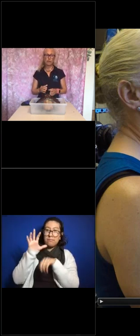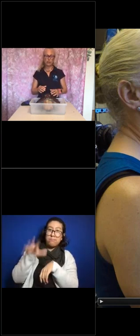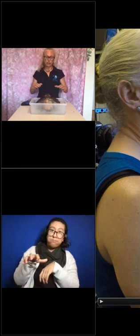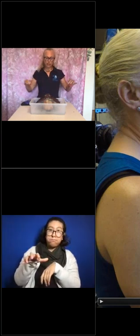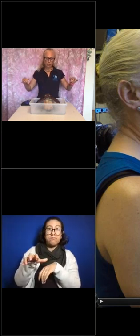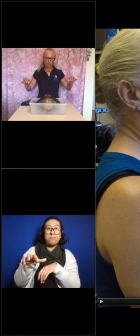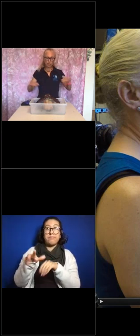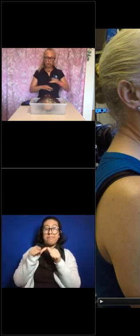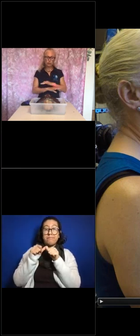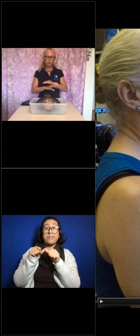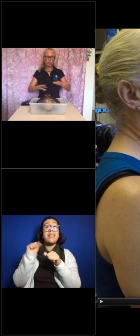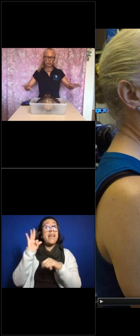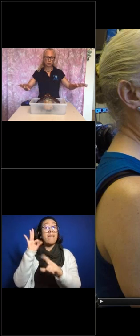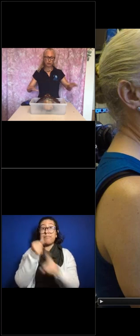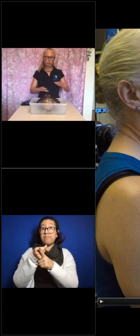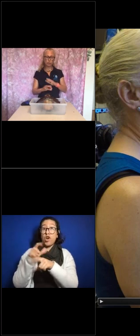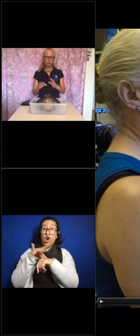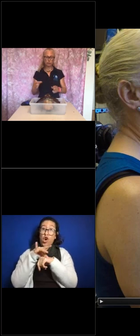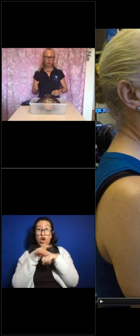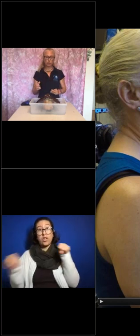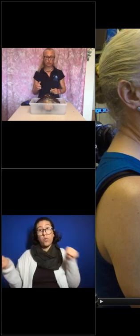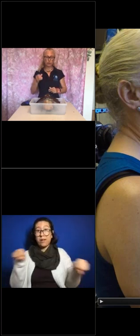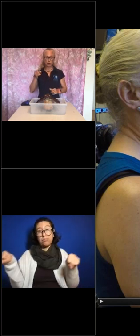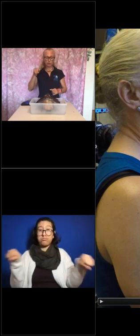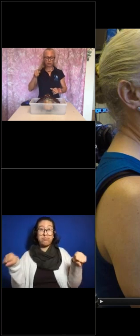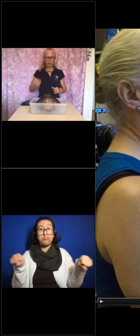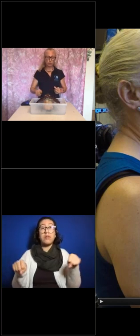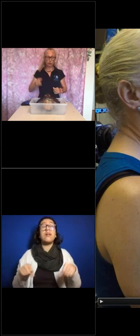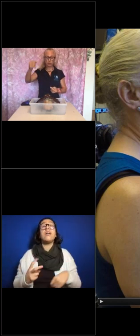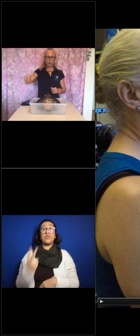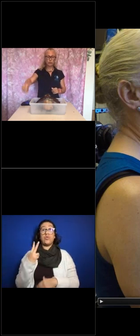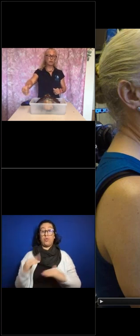that it can actually lose its bottom two floors and often even one or two